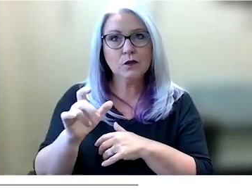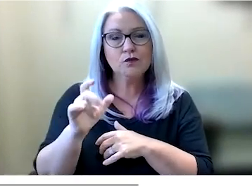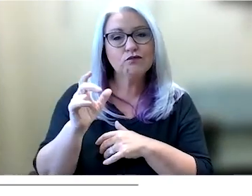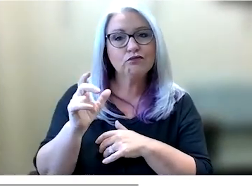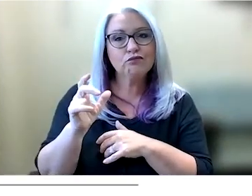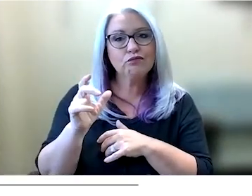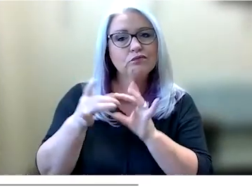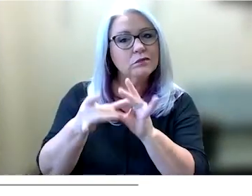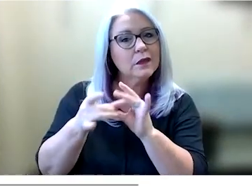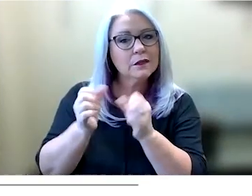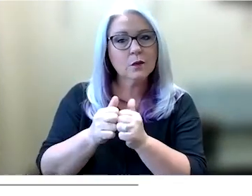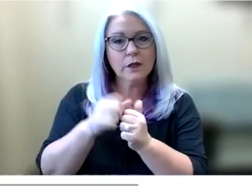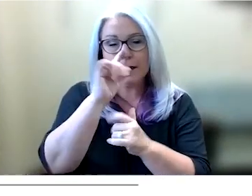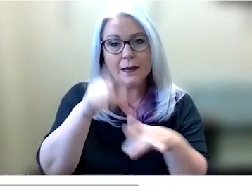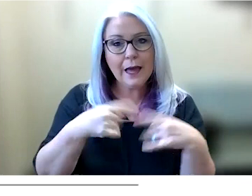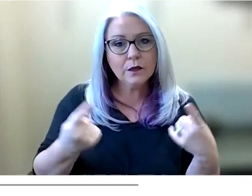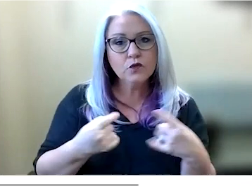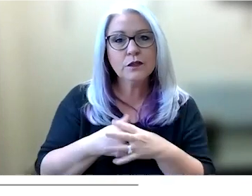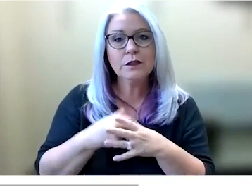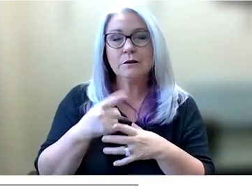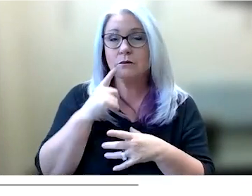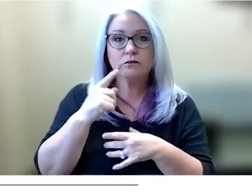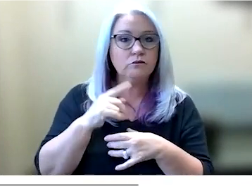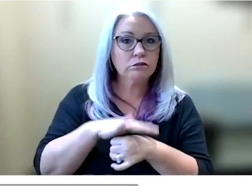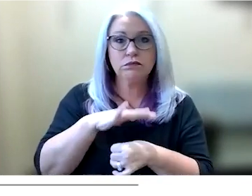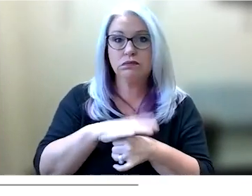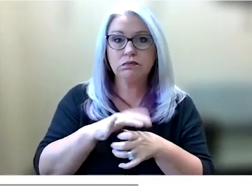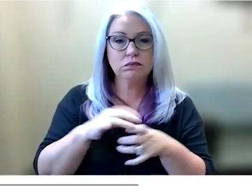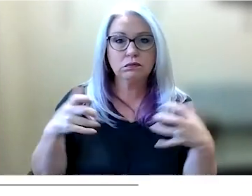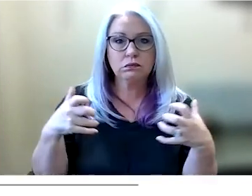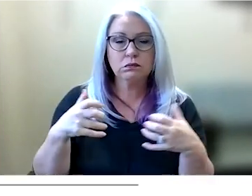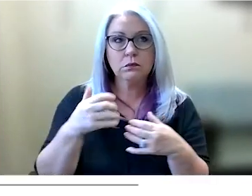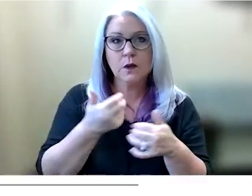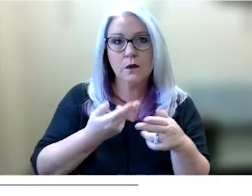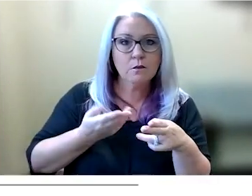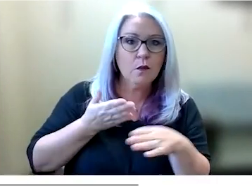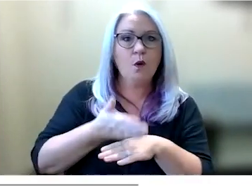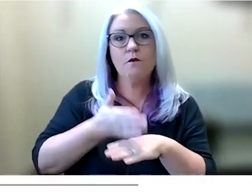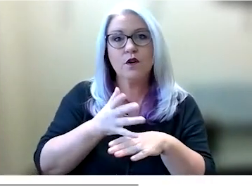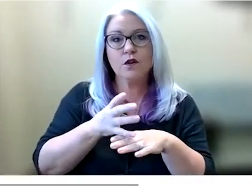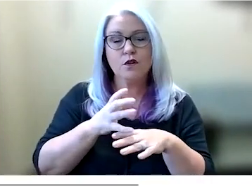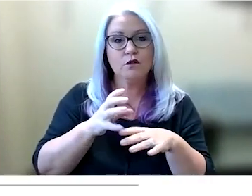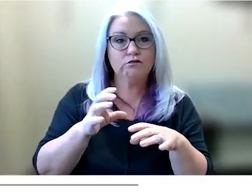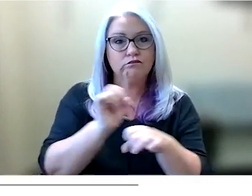small fiber neuropathy. Ehlers-Danlos syndrome is being diagnosed but not something